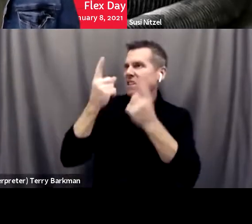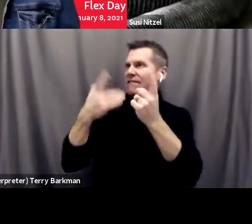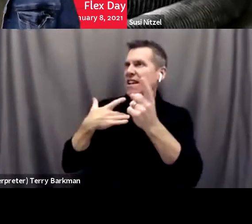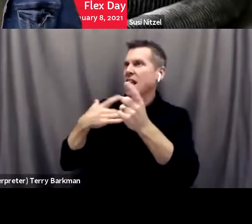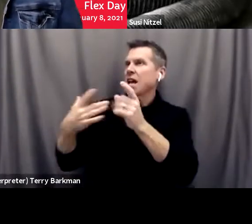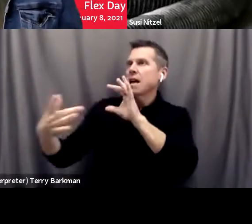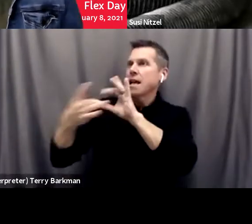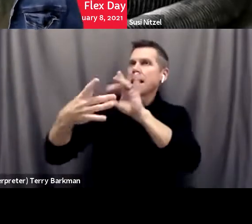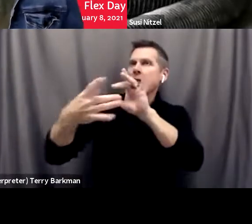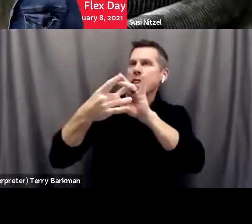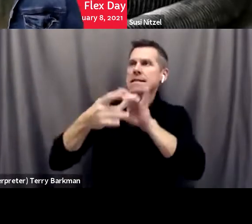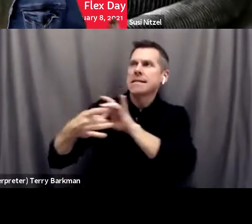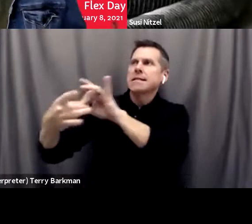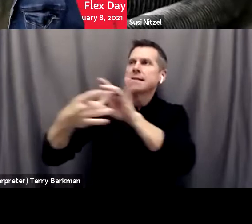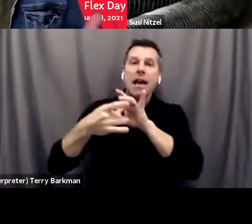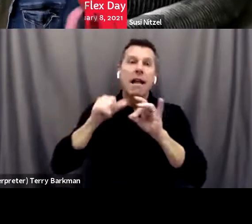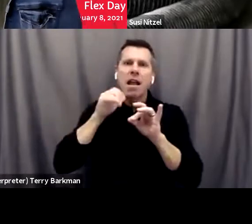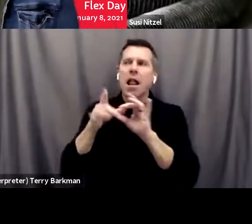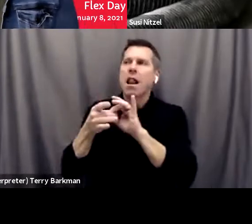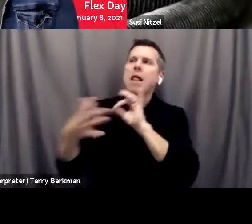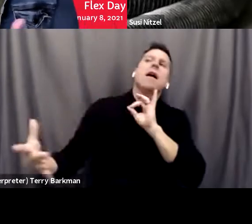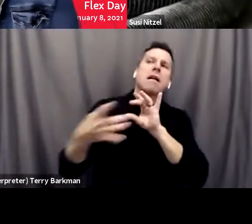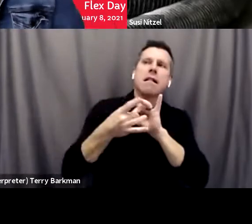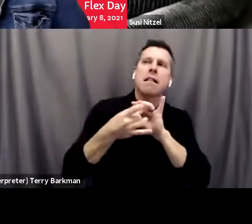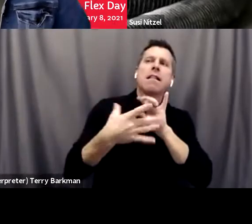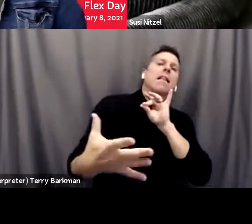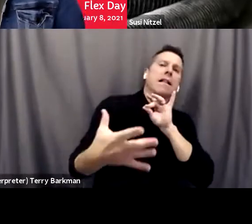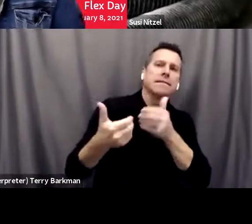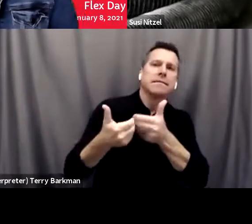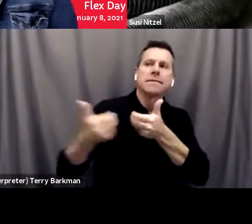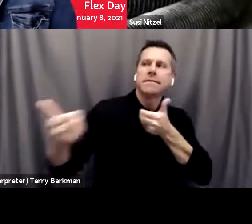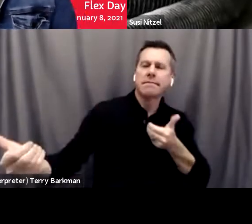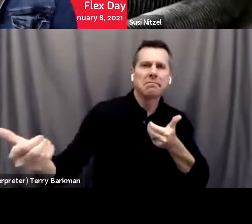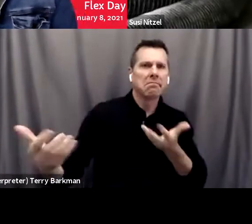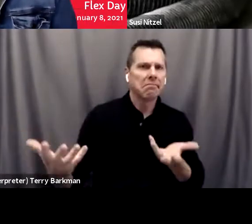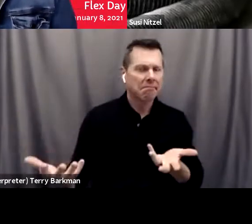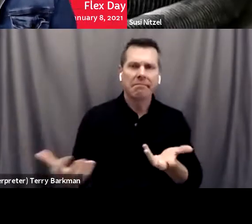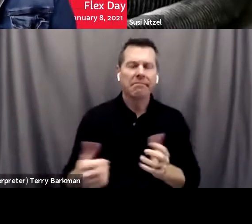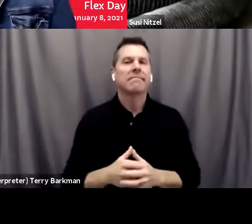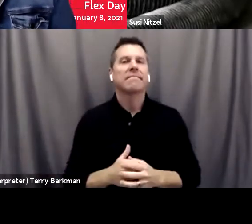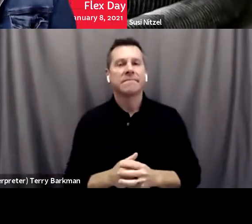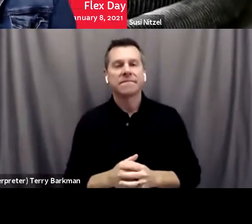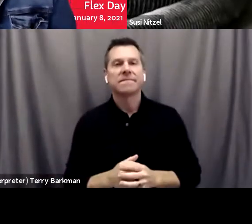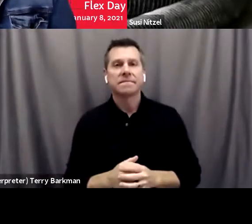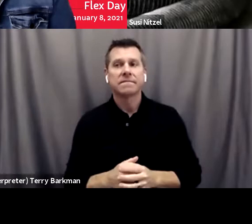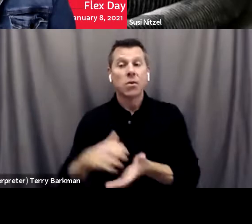the people that they are directly working with counseling instructors, and then administrators. So what the school did with